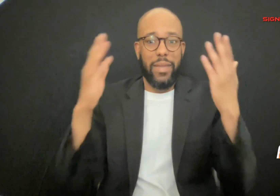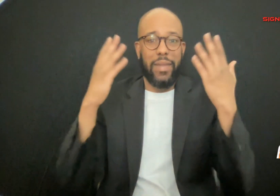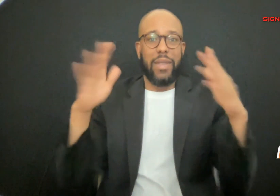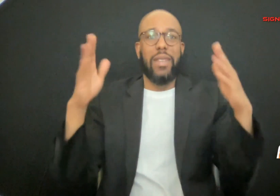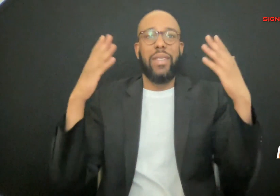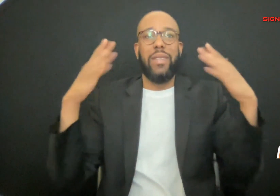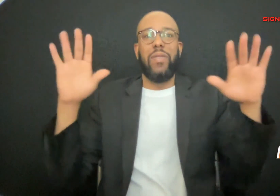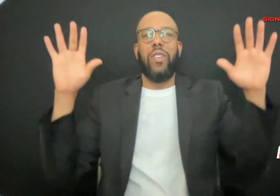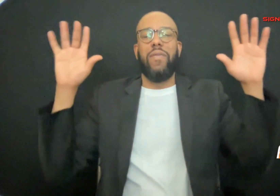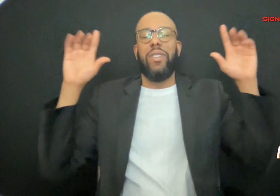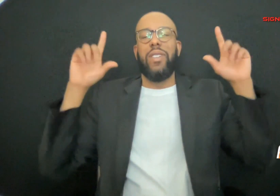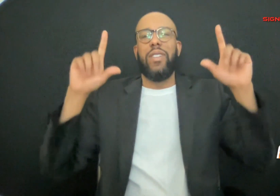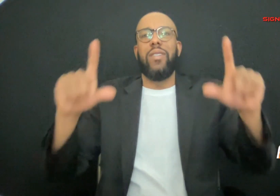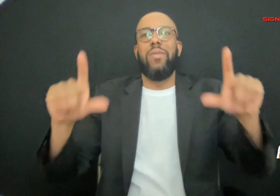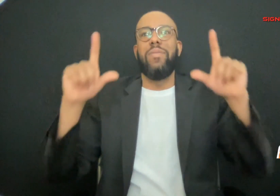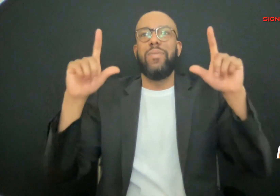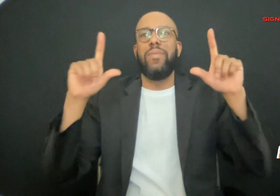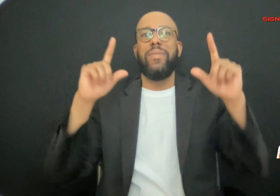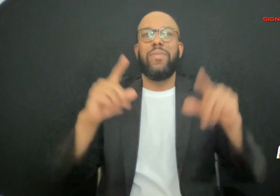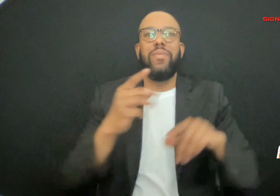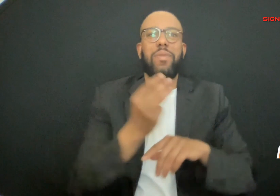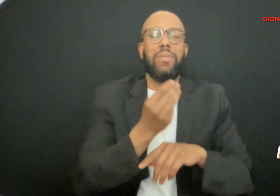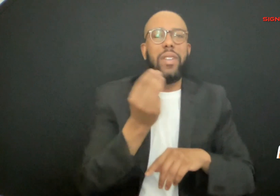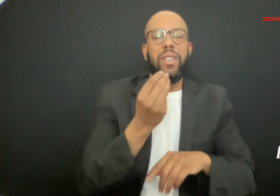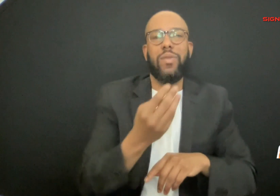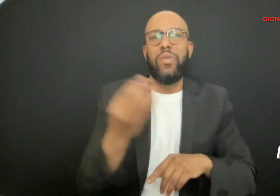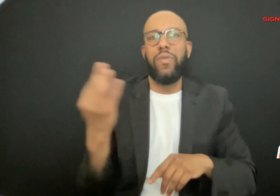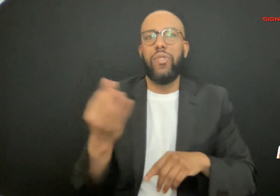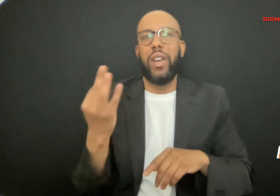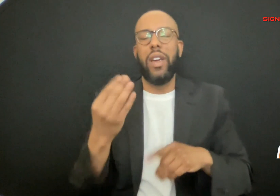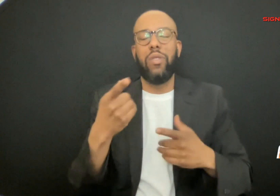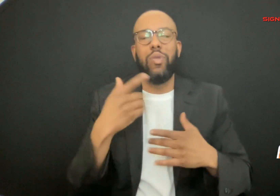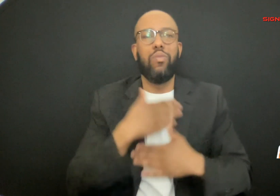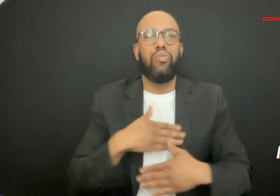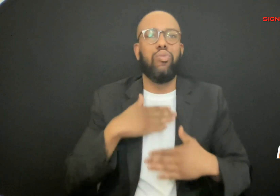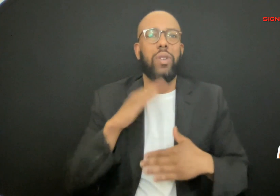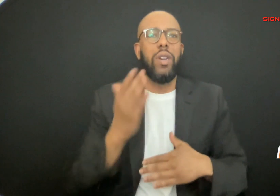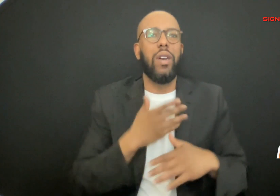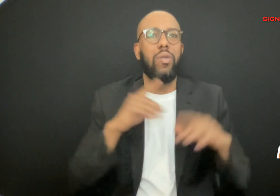and that's it for today Sign1News will be broadcasting updates Monday through Friday